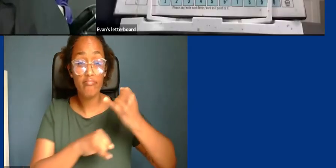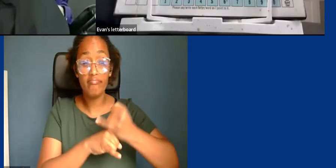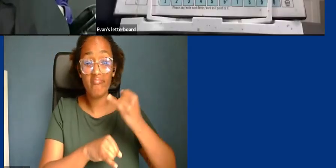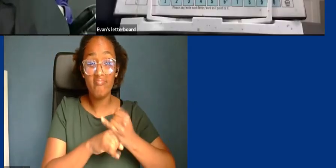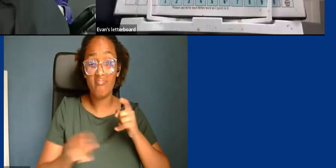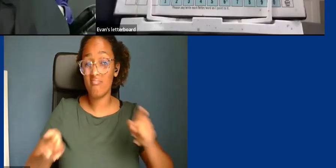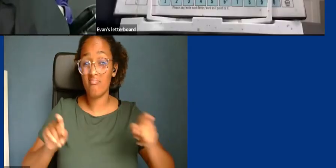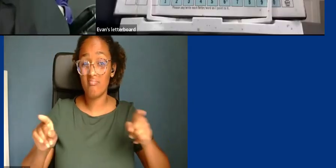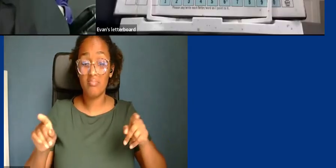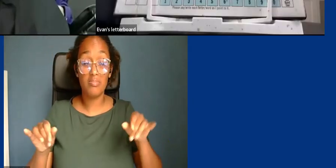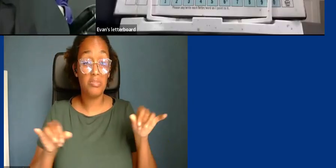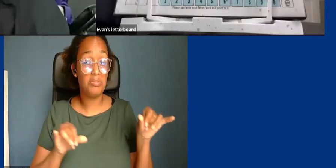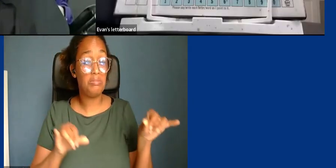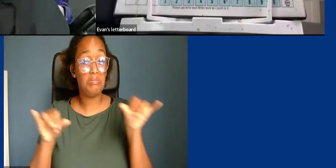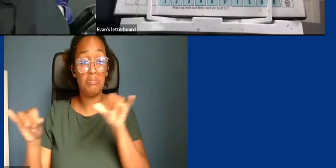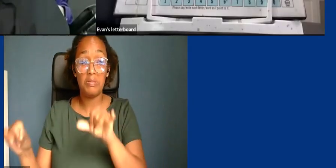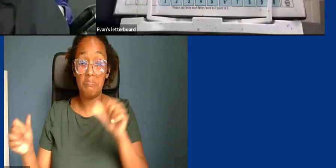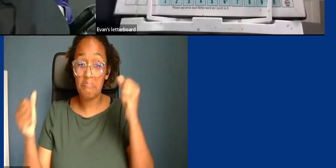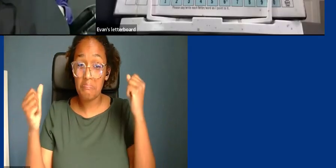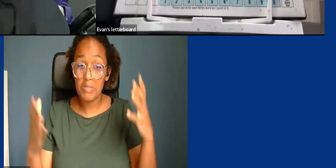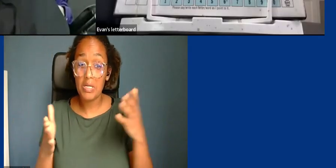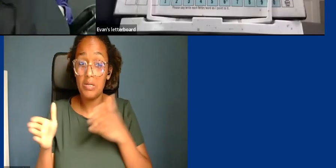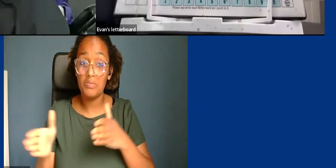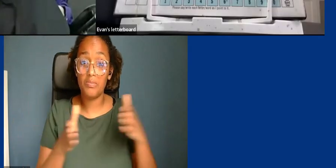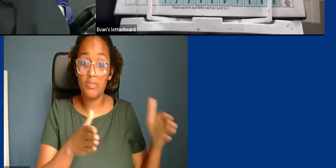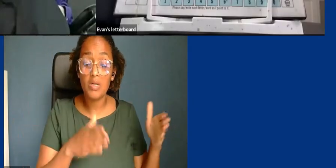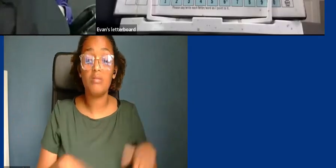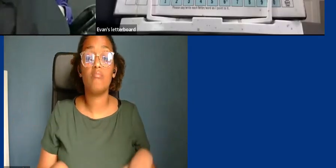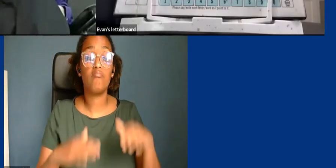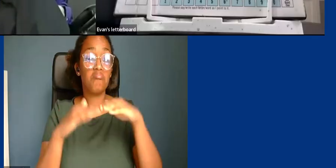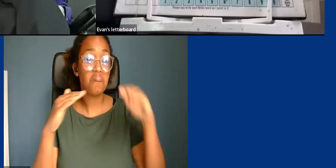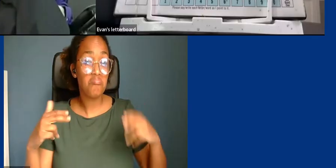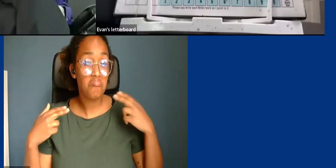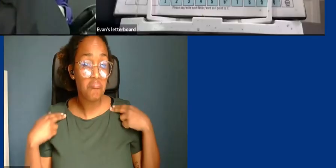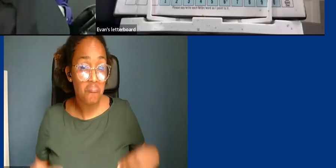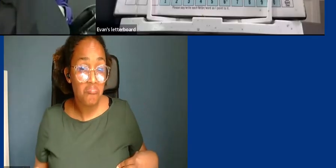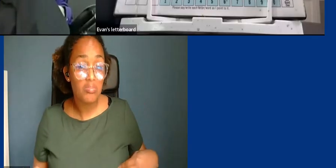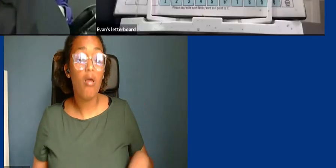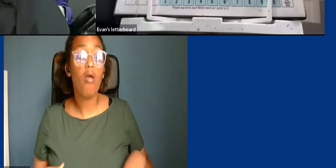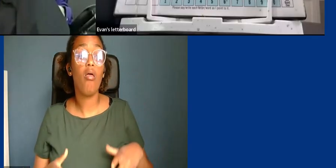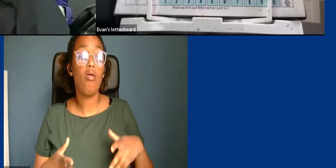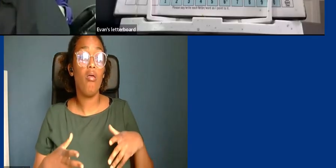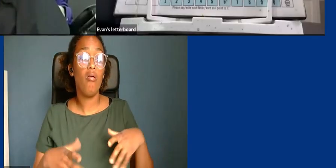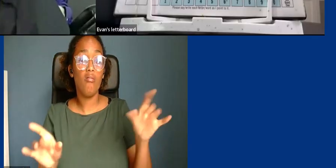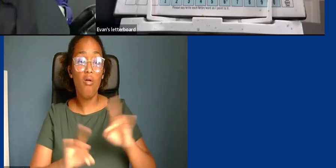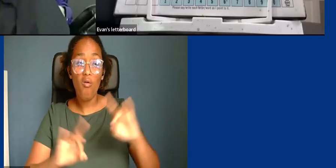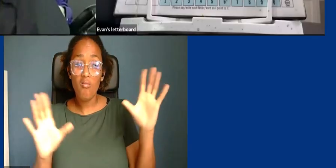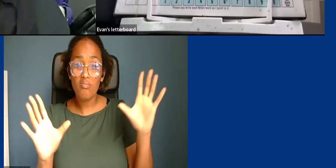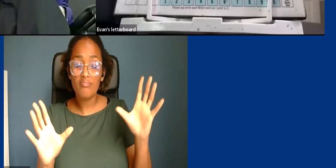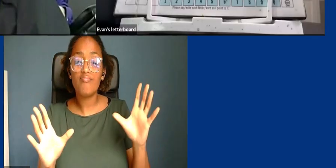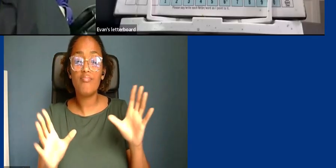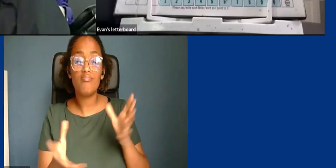disabilities as less than human. Both denied people with disabilities a voice,